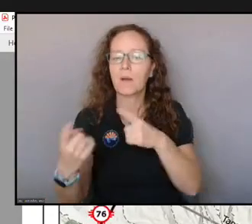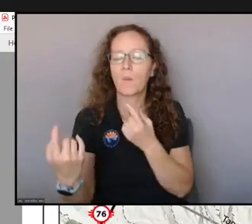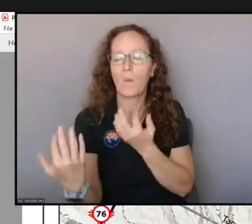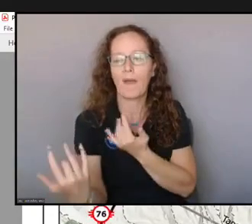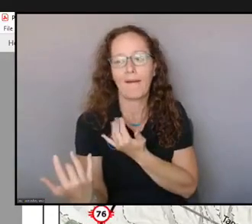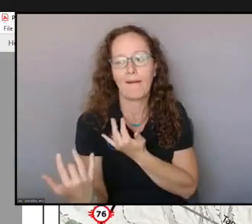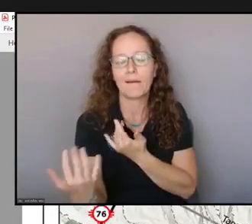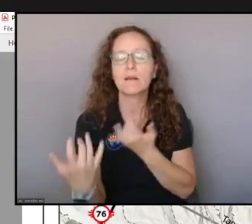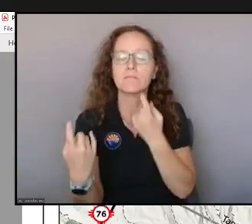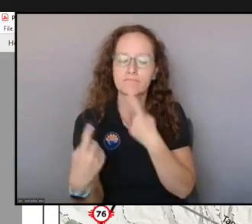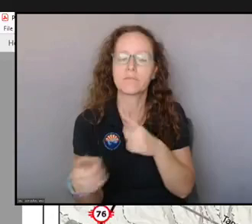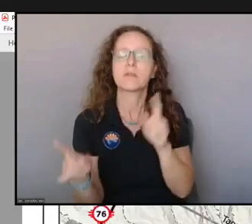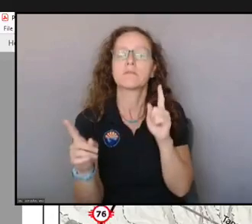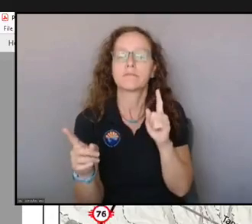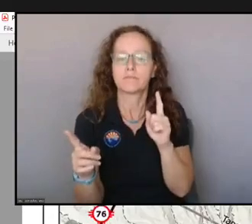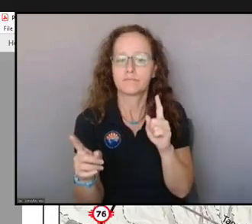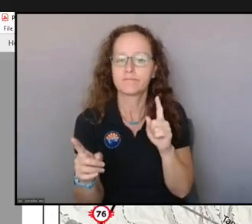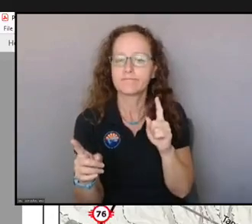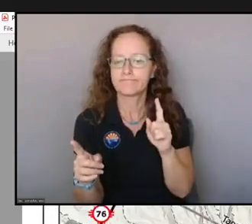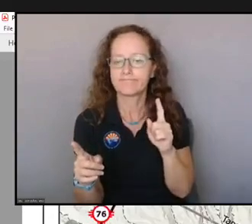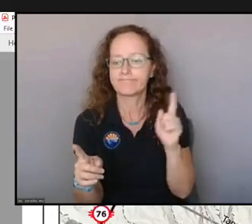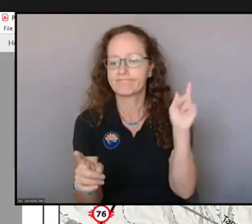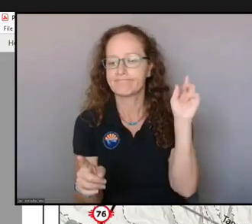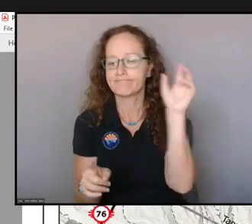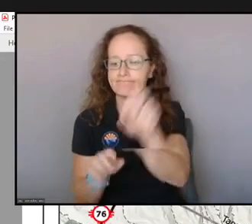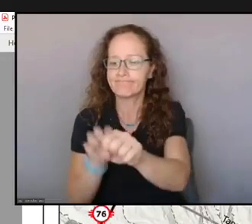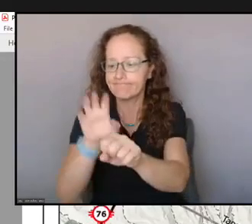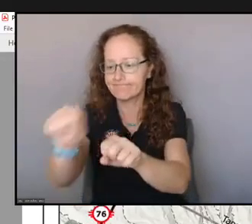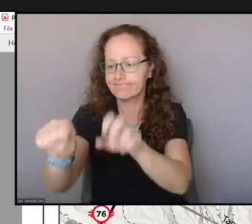COULD ALWAYS BE MORE OUT THERE THAT RAISE THEIR HEAD